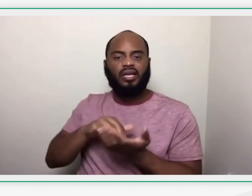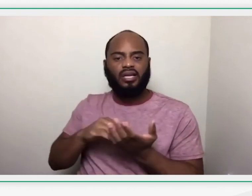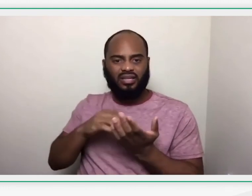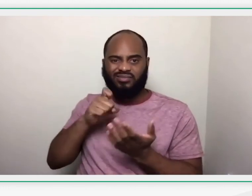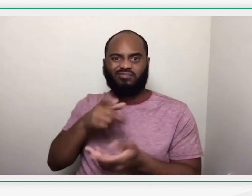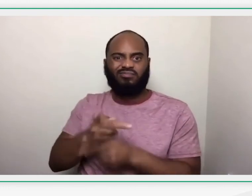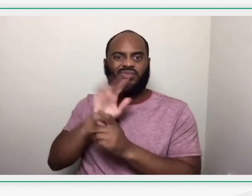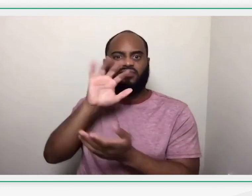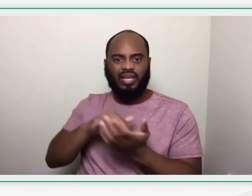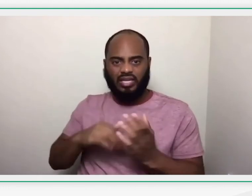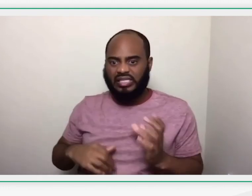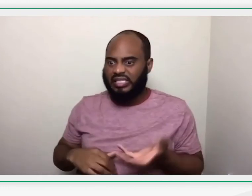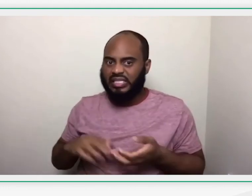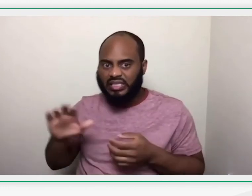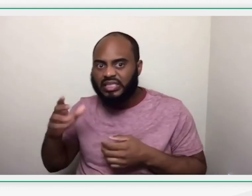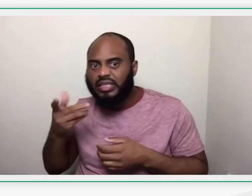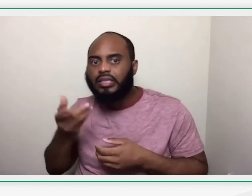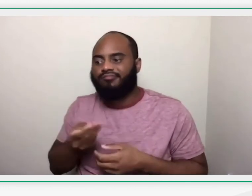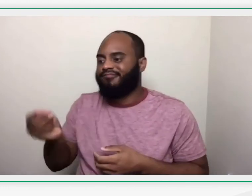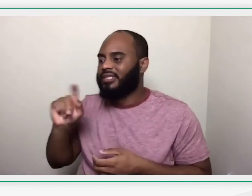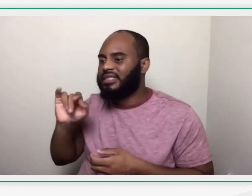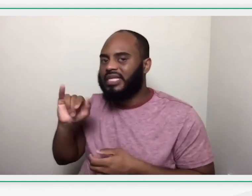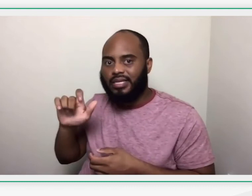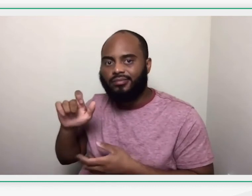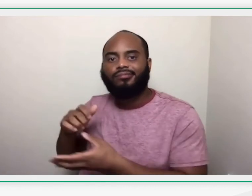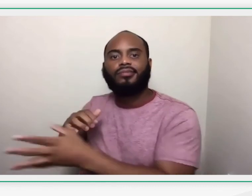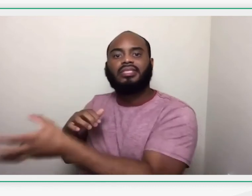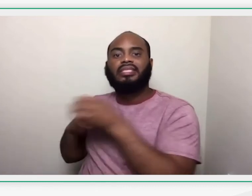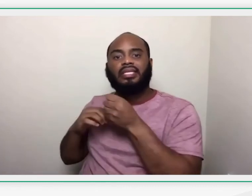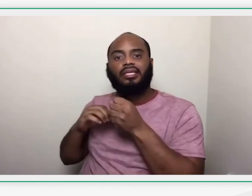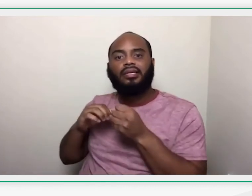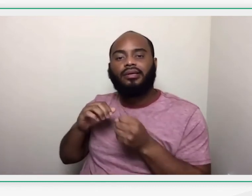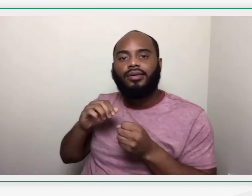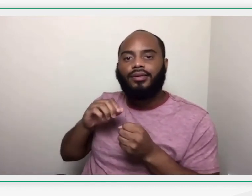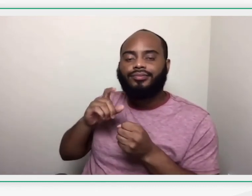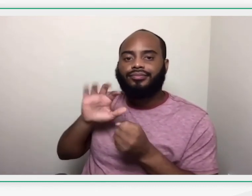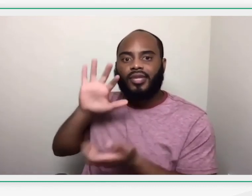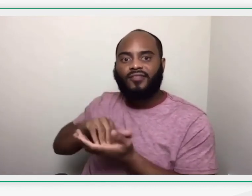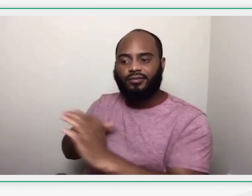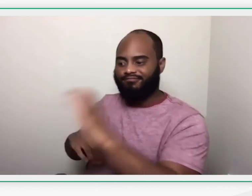Now what's adverse about those is: let's say you want to borrow $5,000. So, you bring in the title for your vehicle.